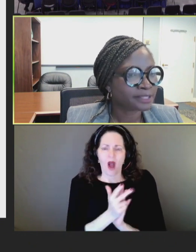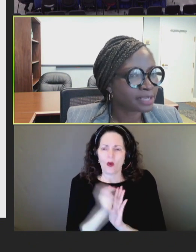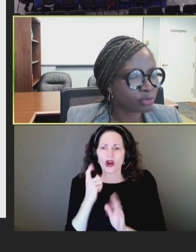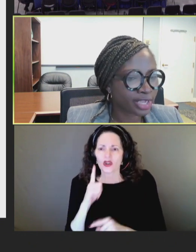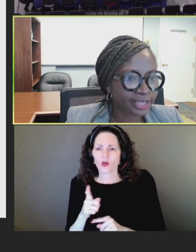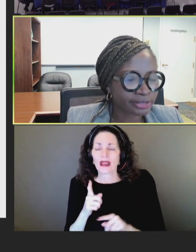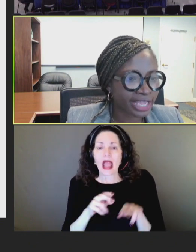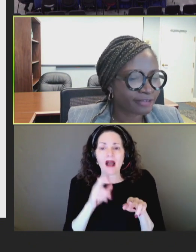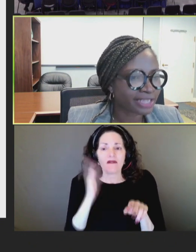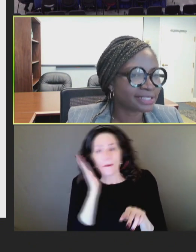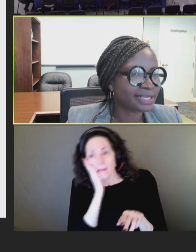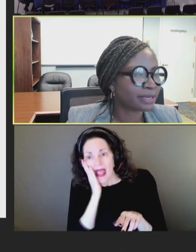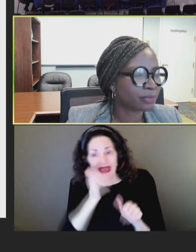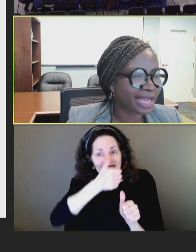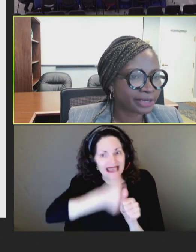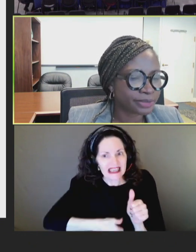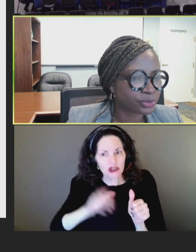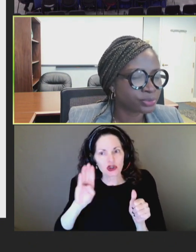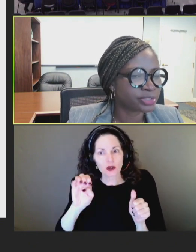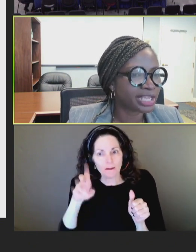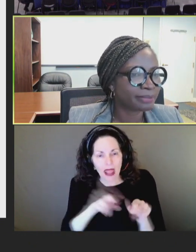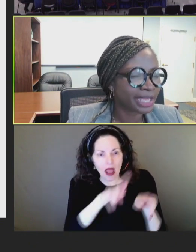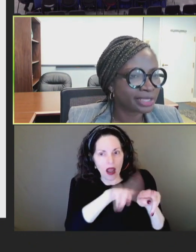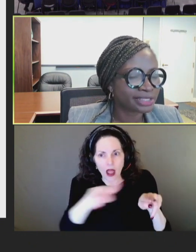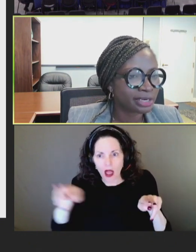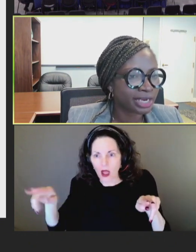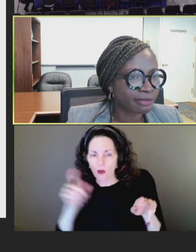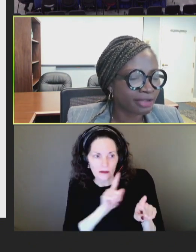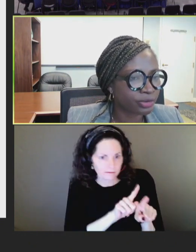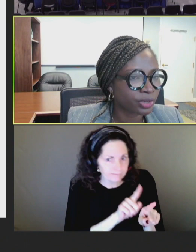saying, "We're here to get vaccinated. We had a measles case, and everyone